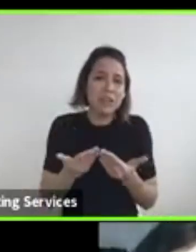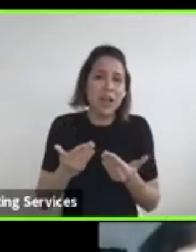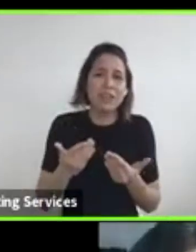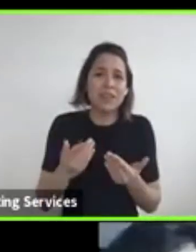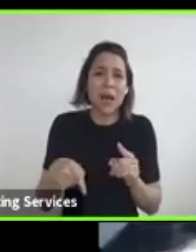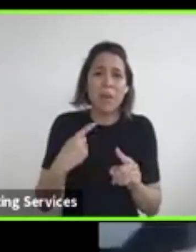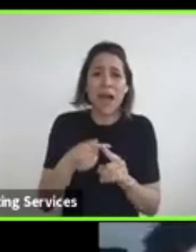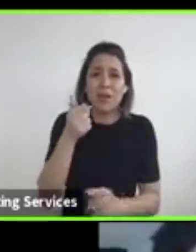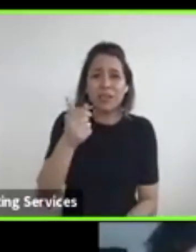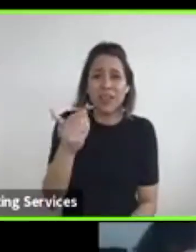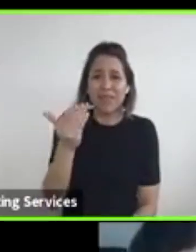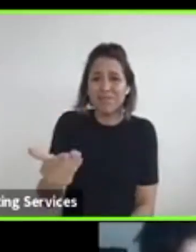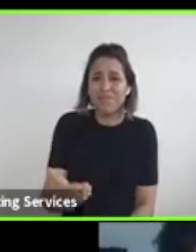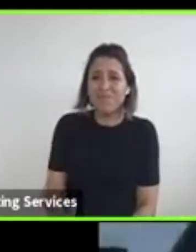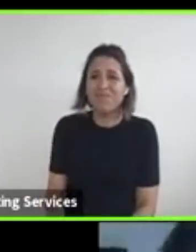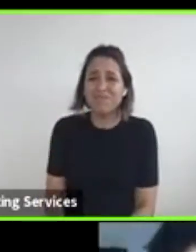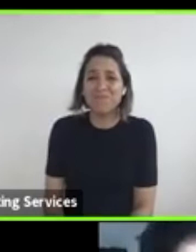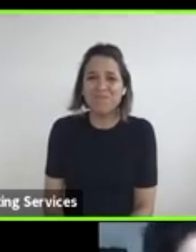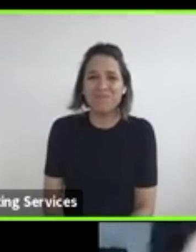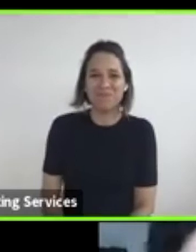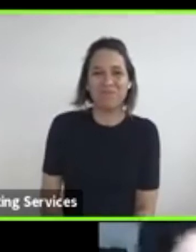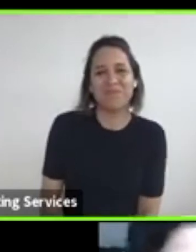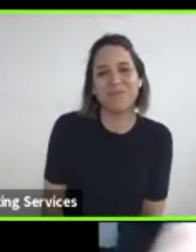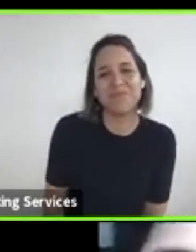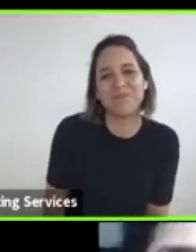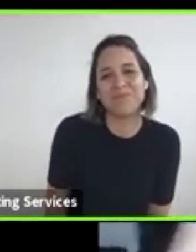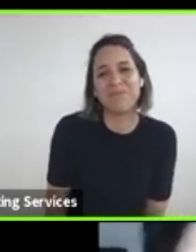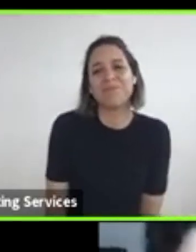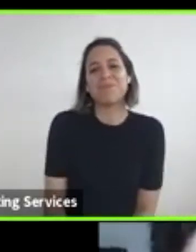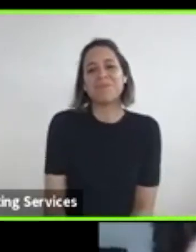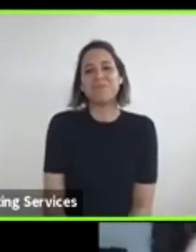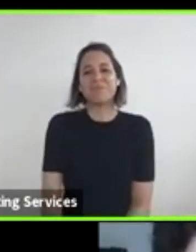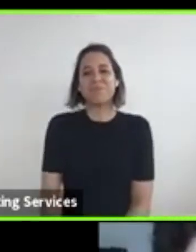YOURSELVES, MOVING INTO THIS CONVERSATION, (ALI): SURE, I'LL BEGIN, GOOD MORNING,